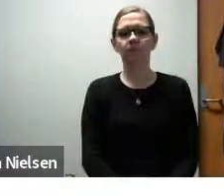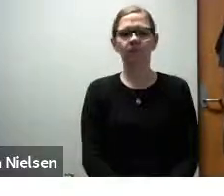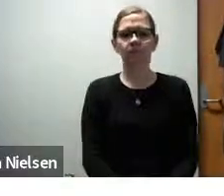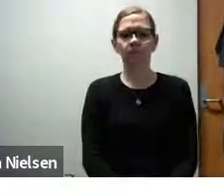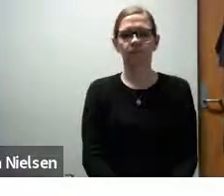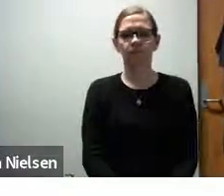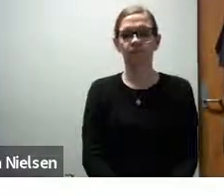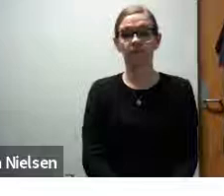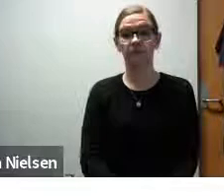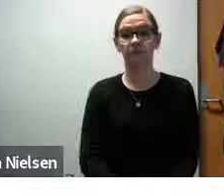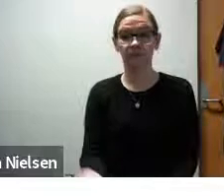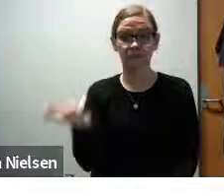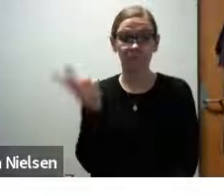Does everybody see the View Options.